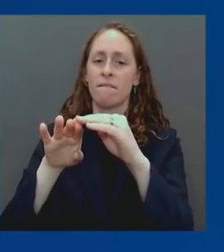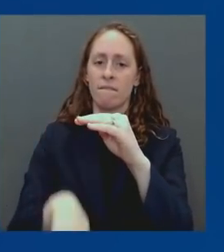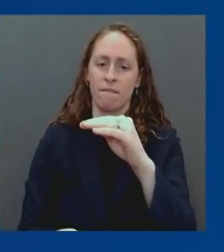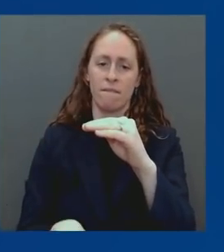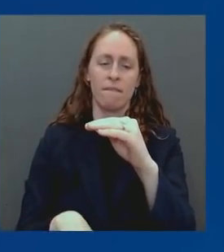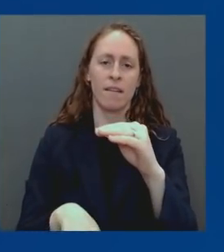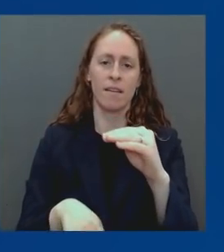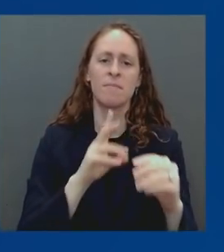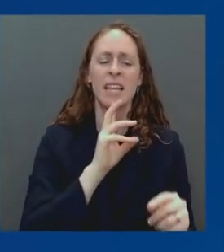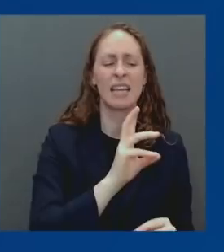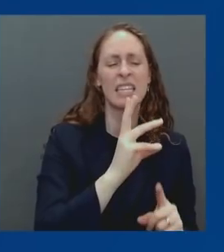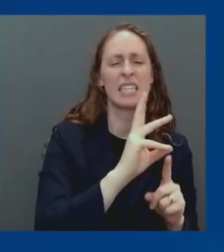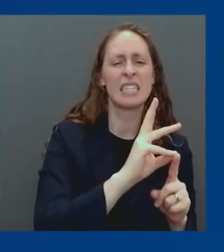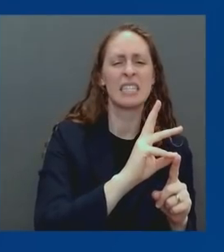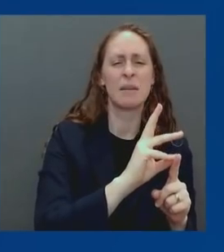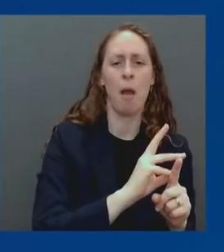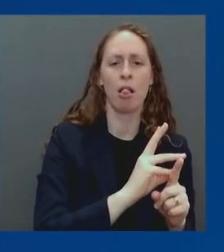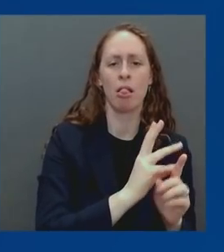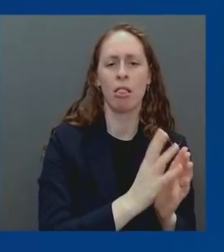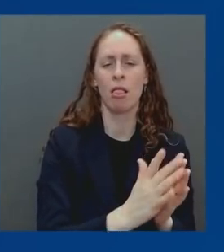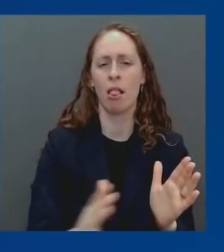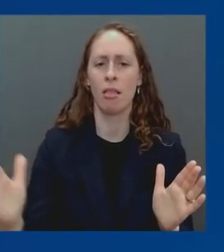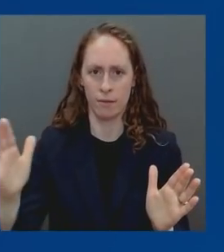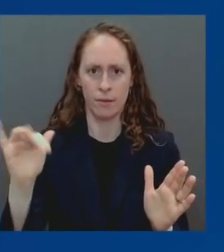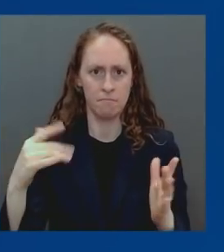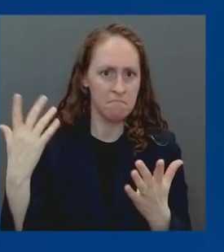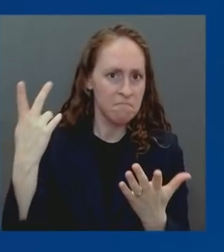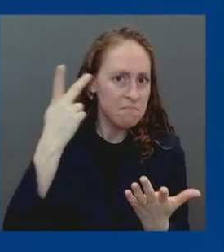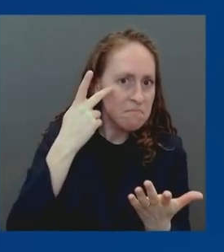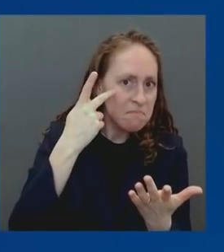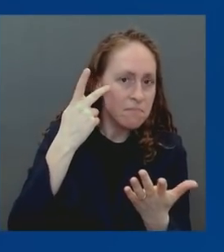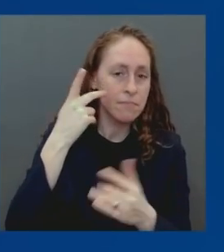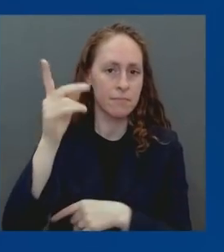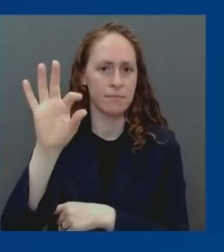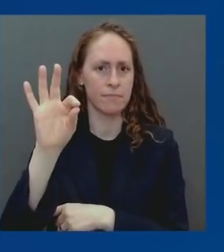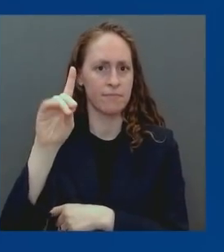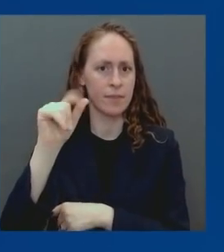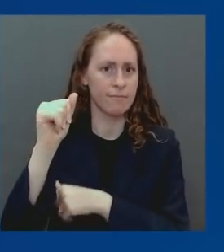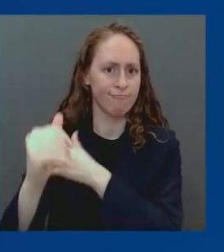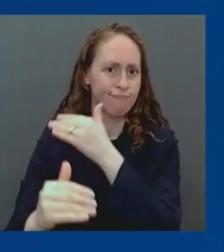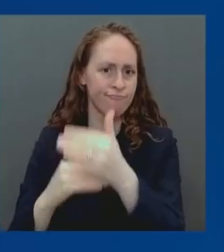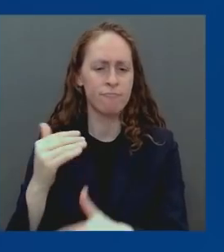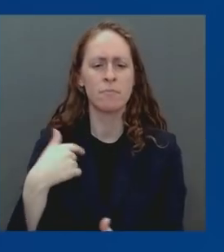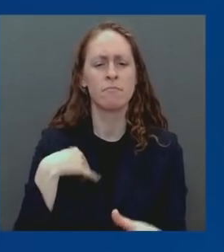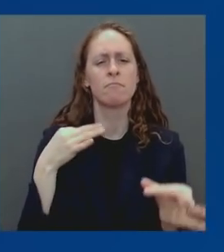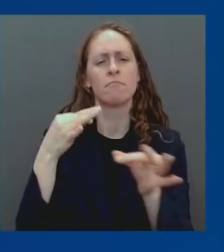Pfizer's application will now undergo the same independent, rigorous, and transparent review process